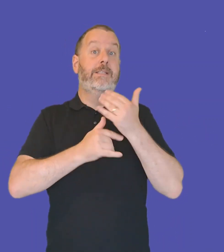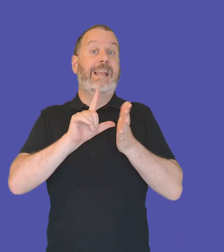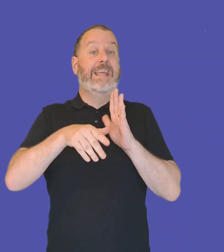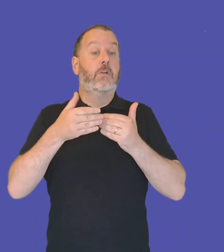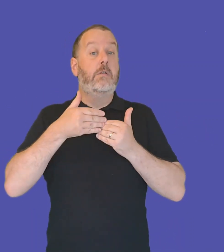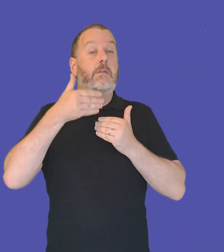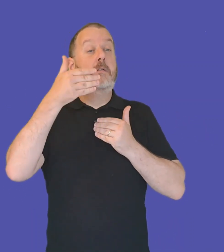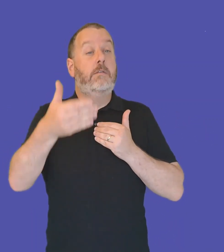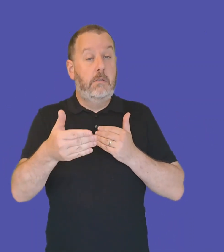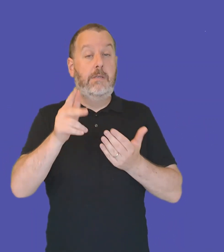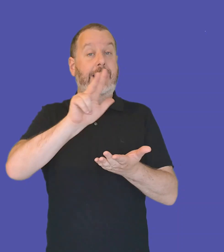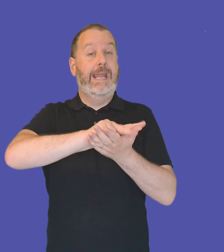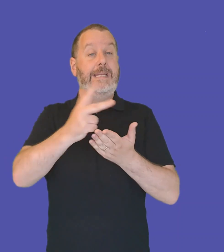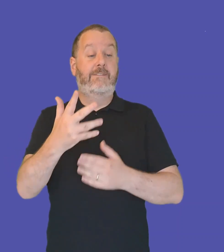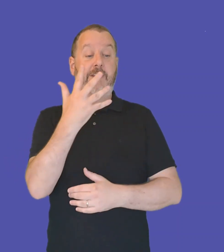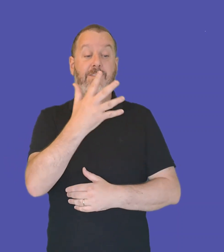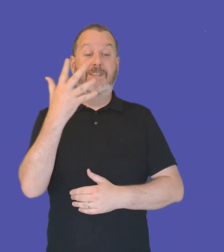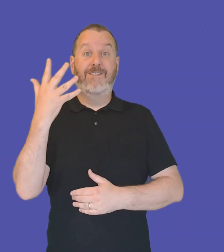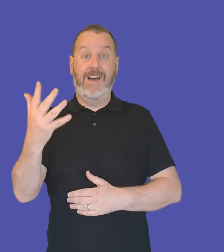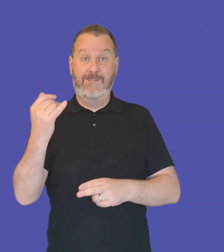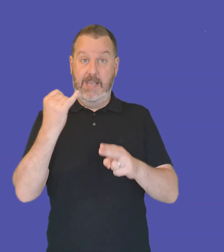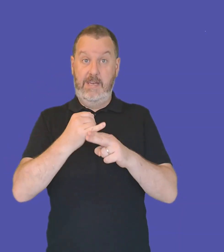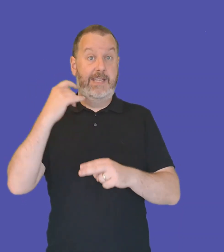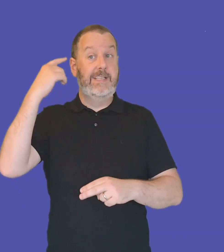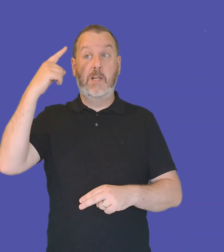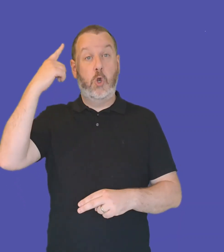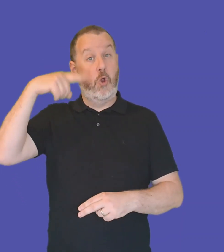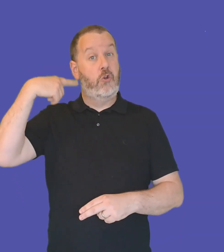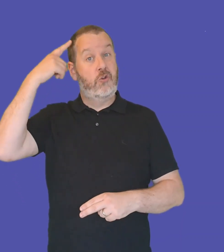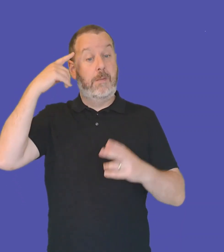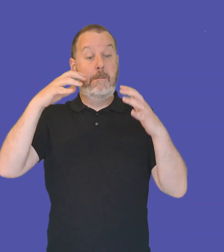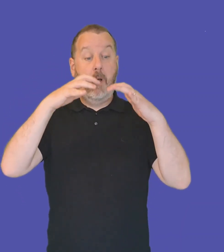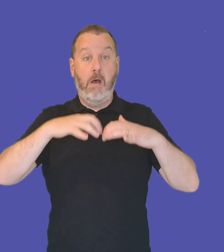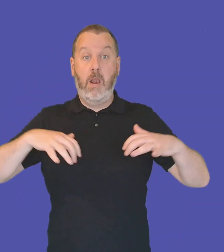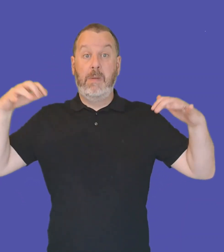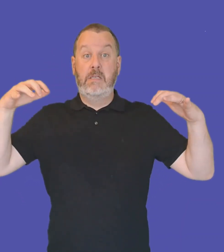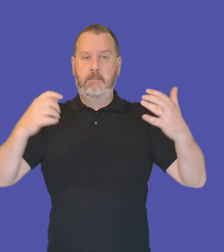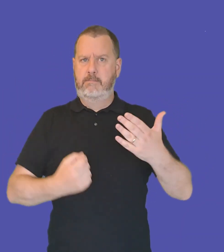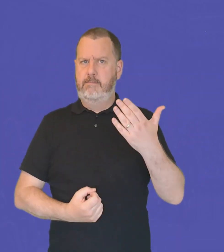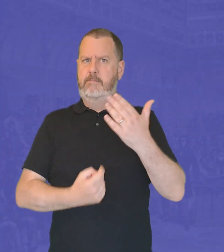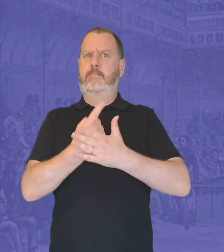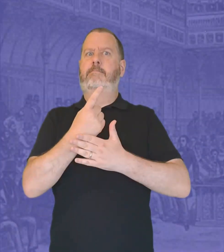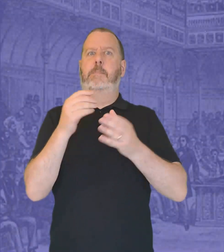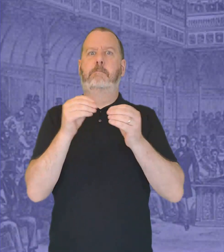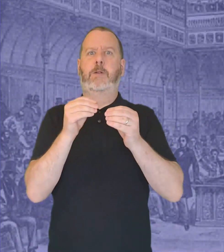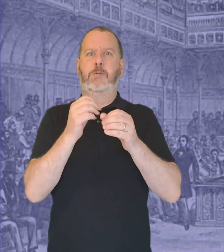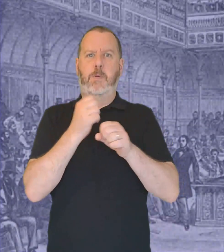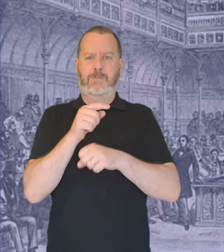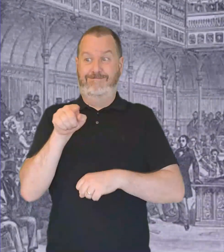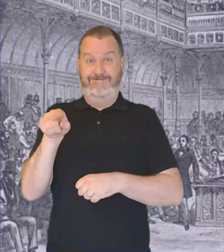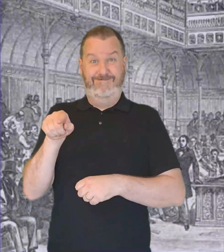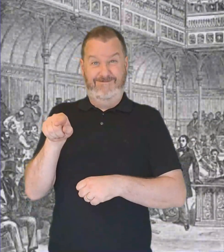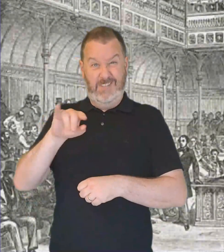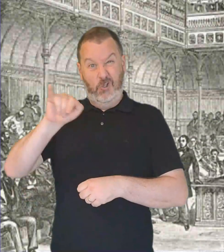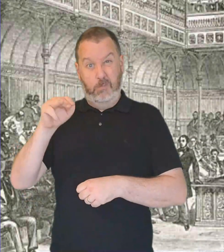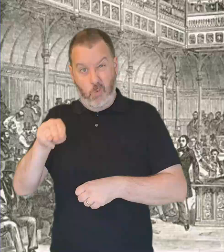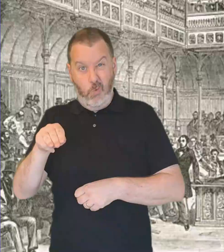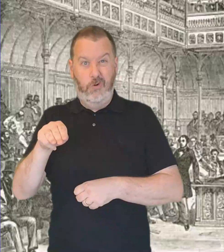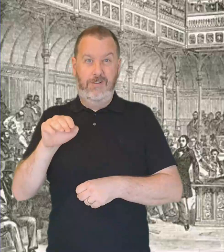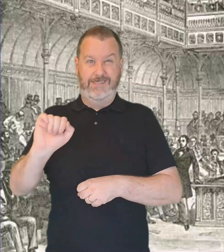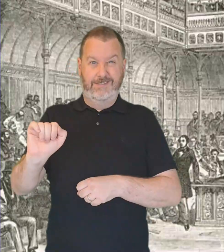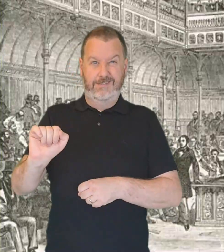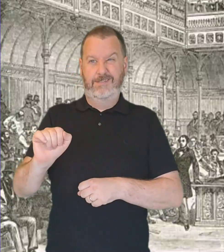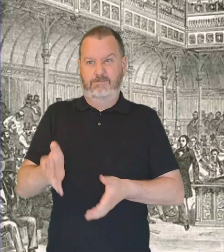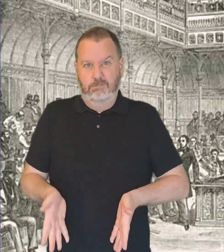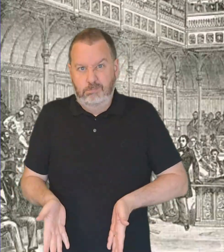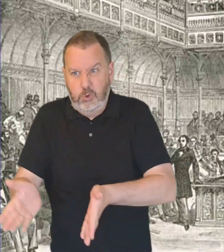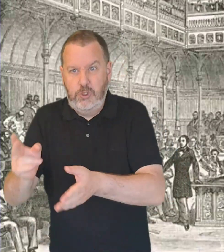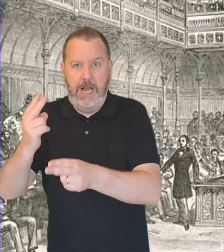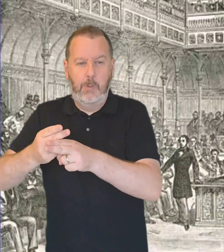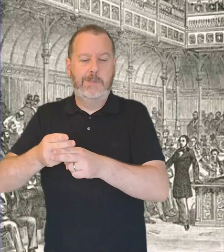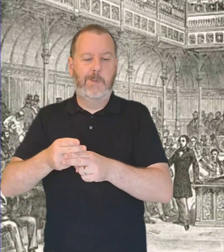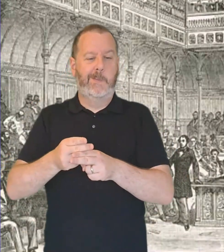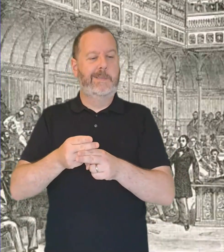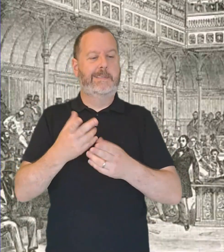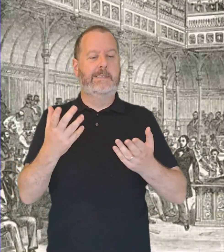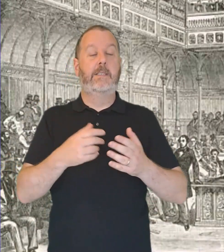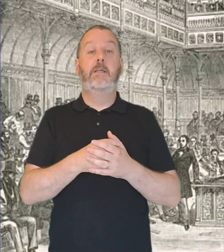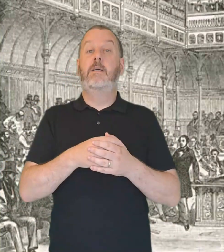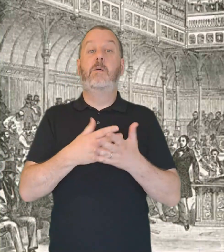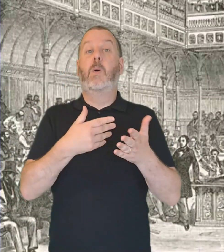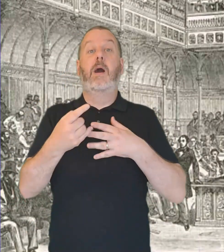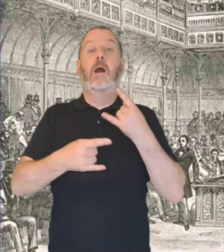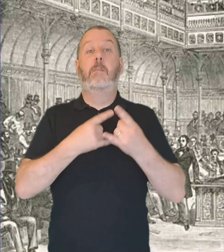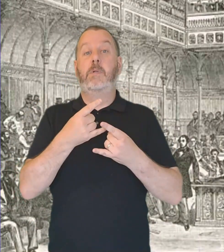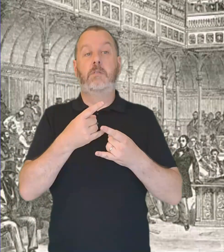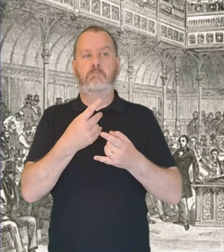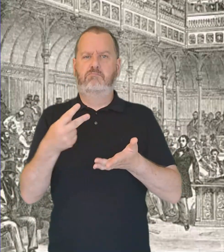A few years later in 1855, the case was mentioned again - in Westminster.